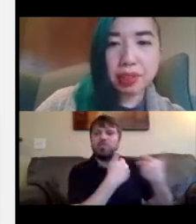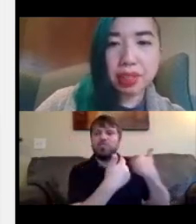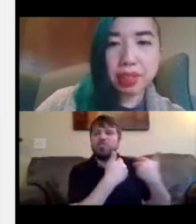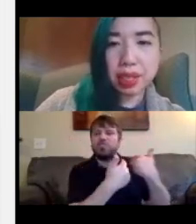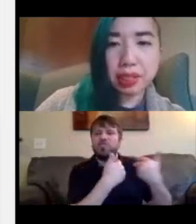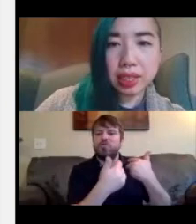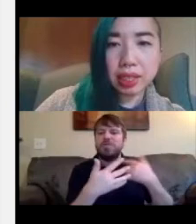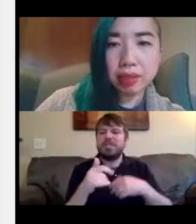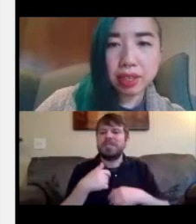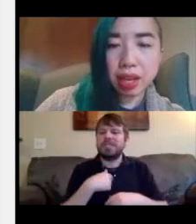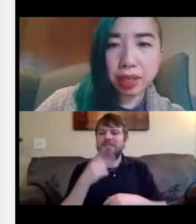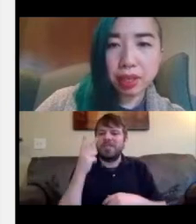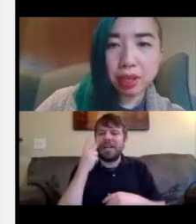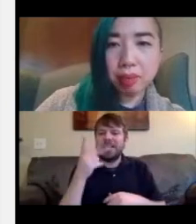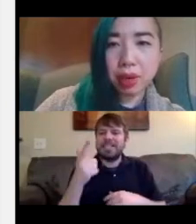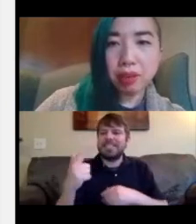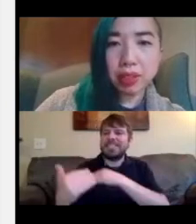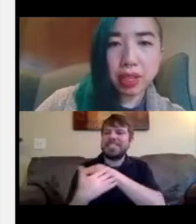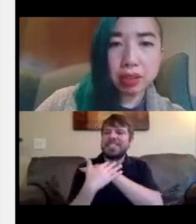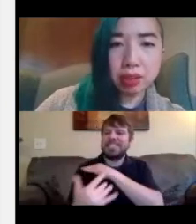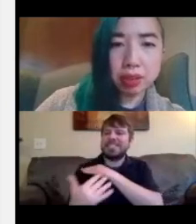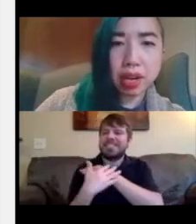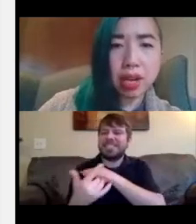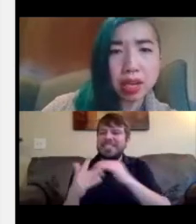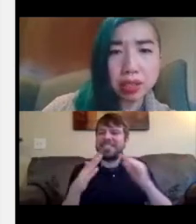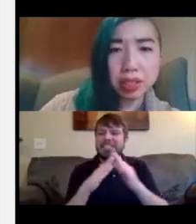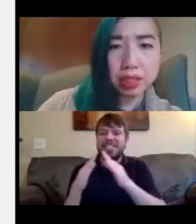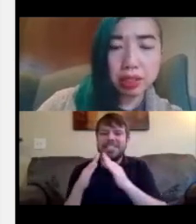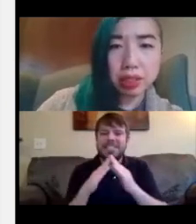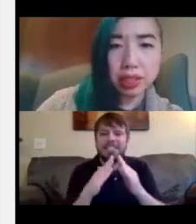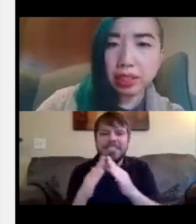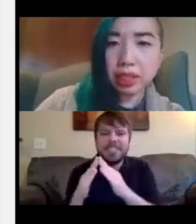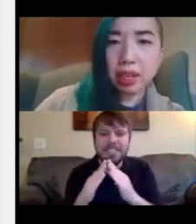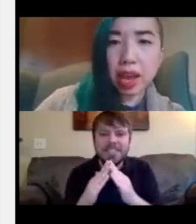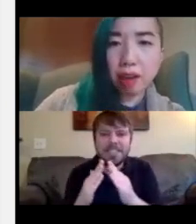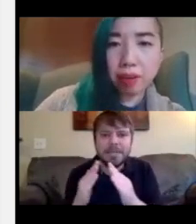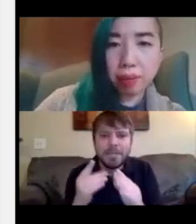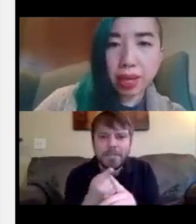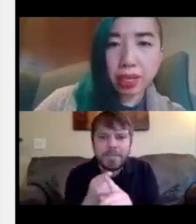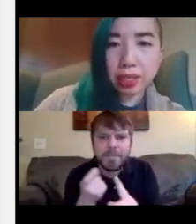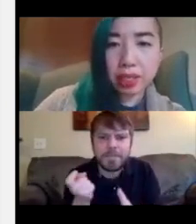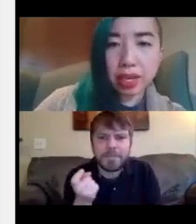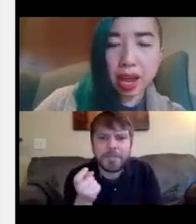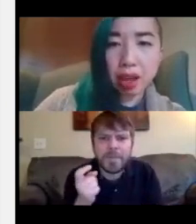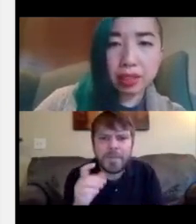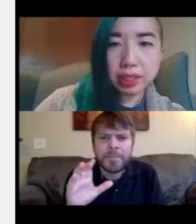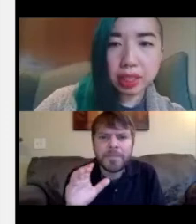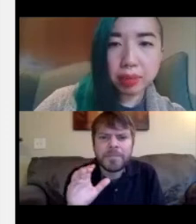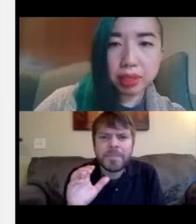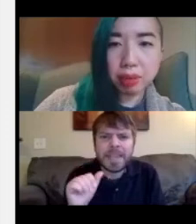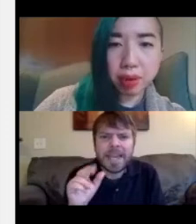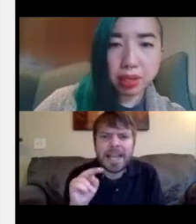seaside city of Atami, part of Asako Narahashi's series "half awake and half asleep in the water."